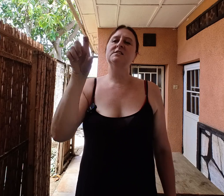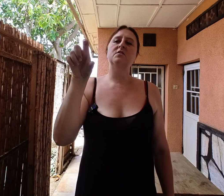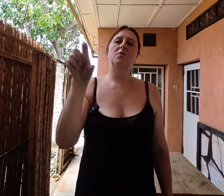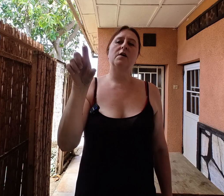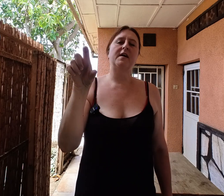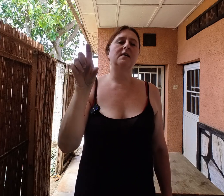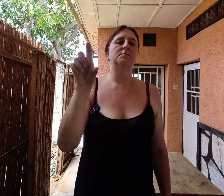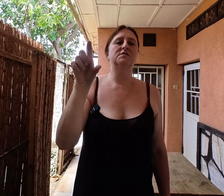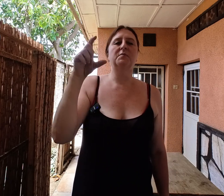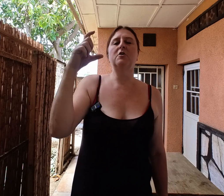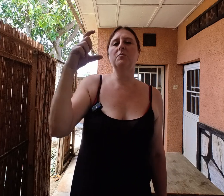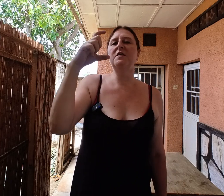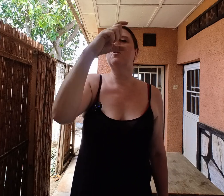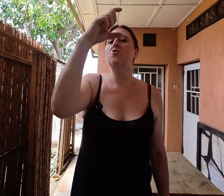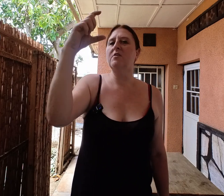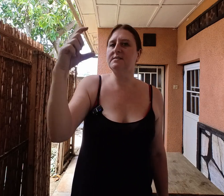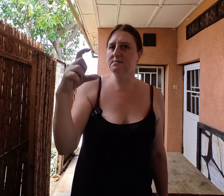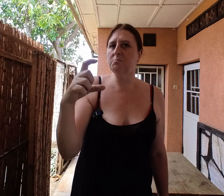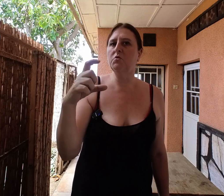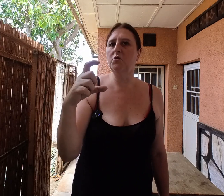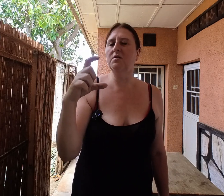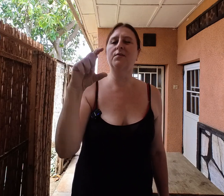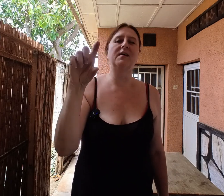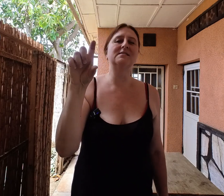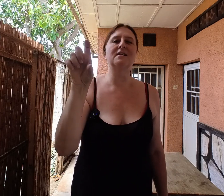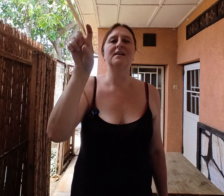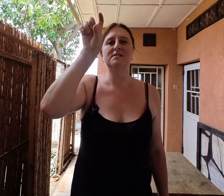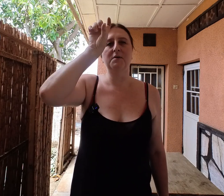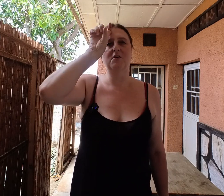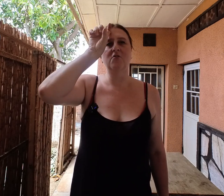I don't know where that comes from? It could be the cresant moon. I think it's likely to be the